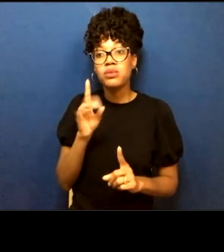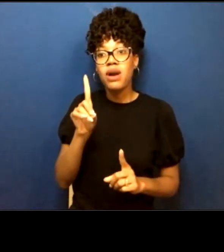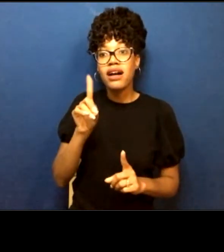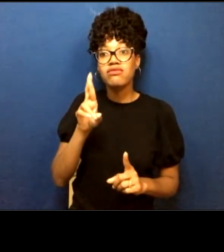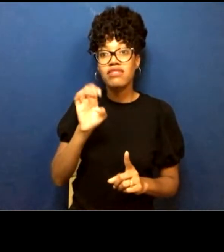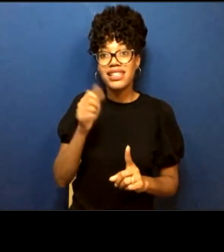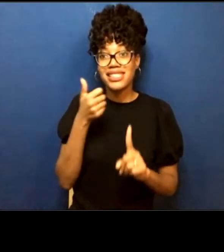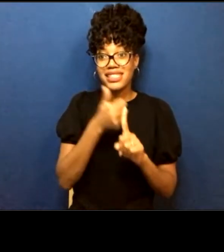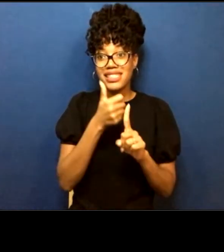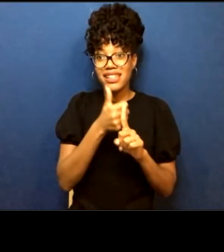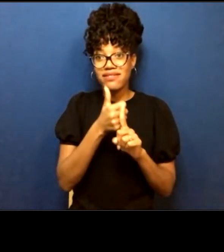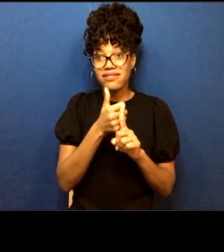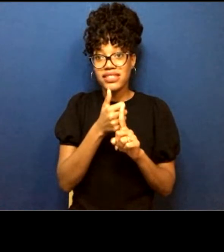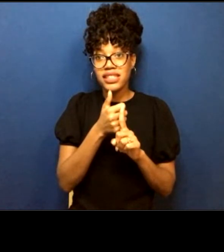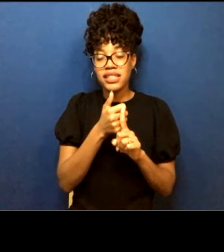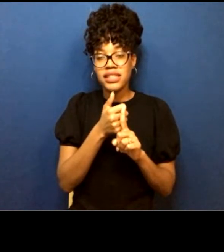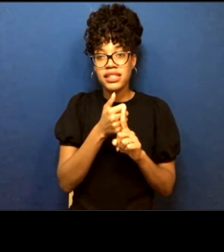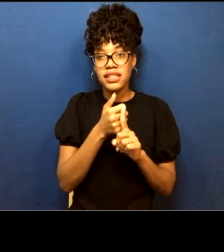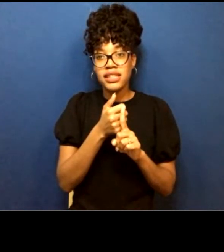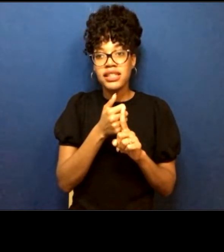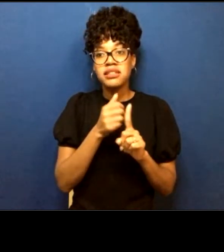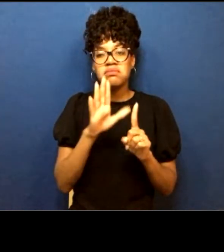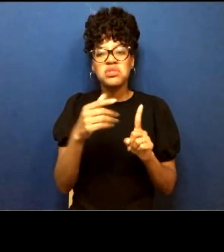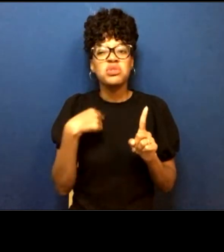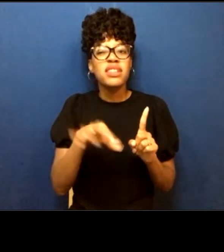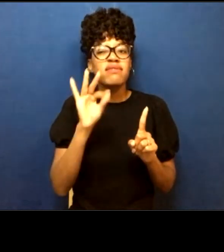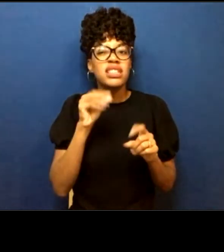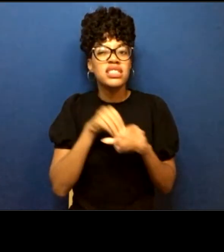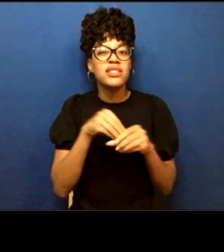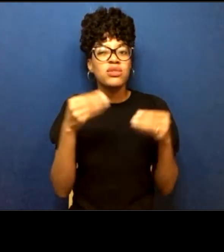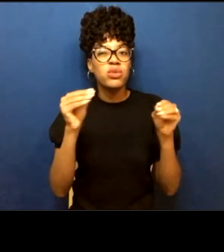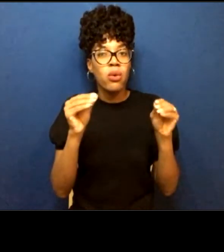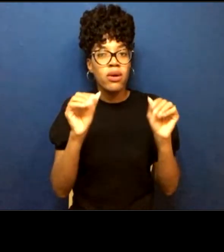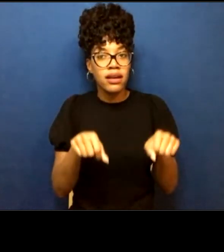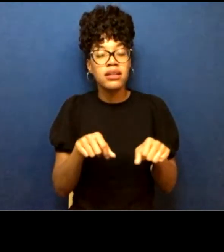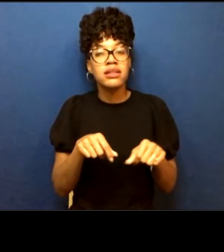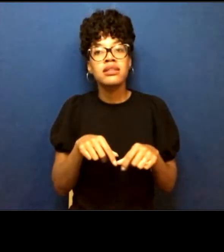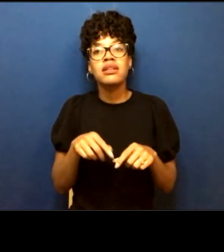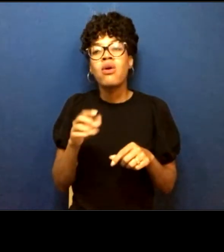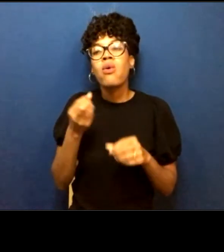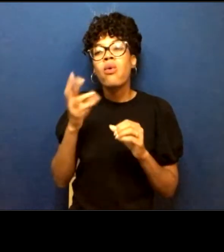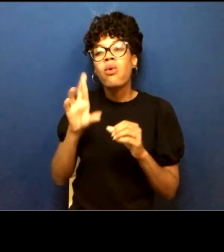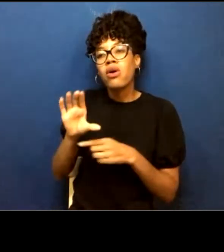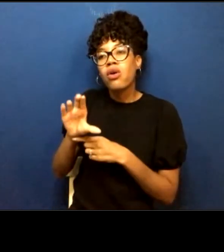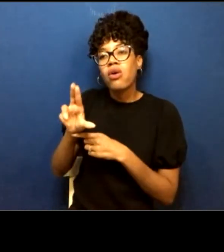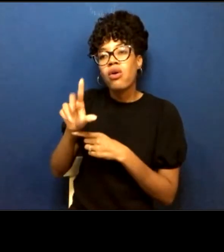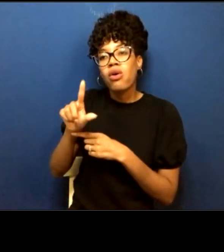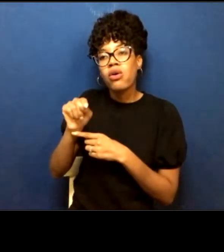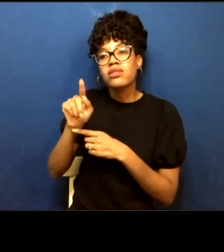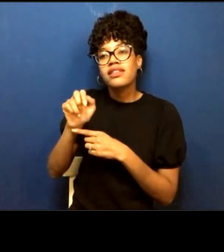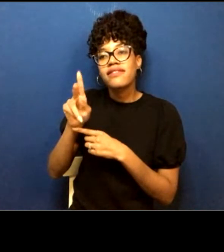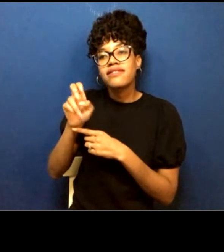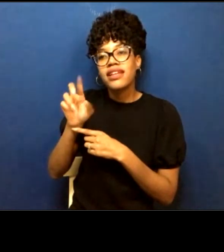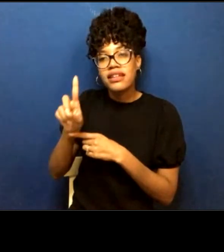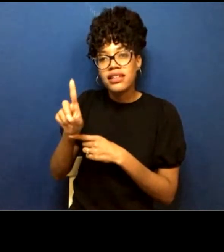There can actually even be cultivated wild rice. And so that will definitely look a lot more darker, almost to the point of being black because it's over parched.